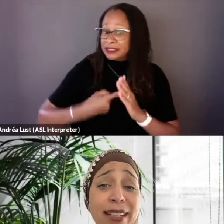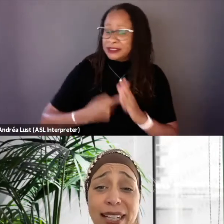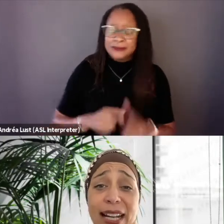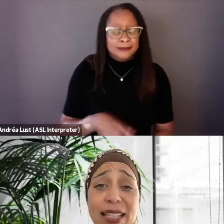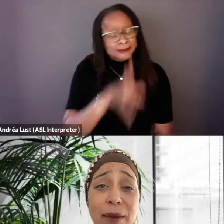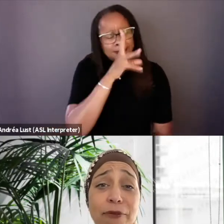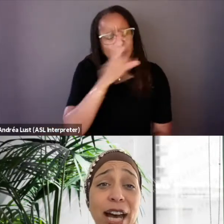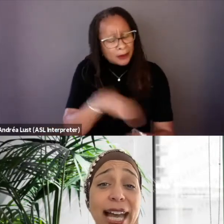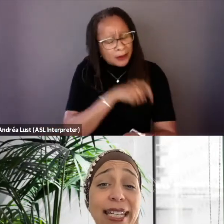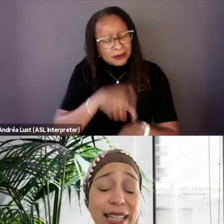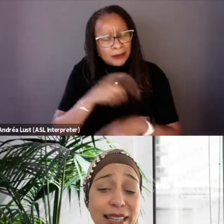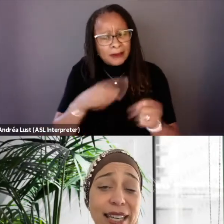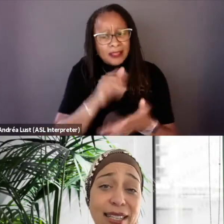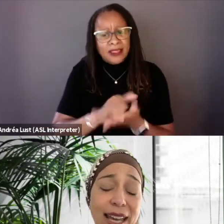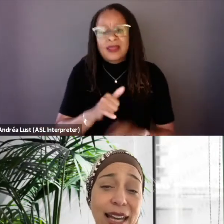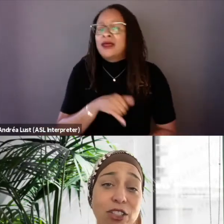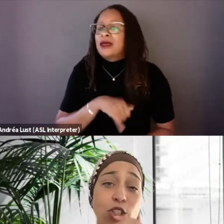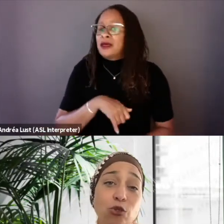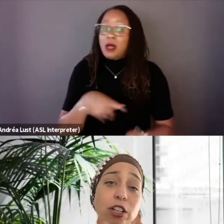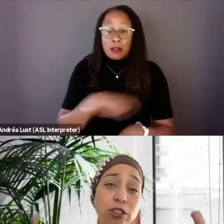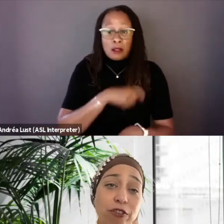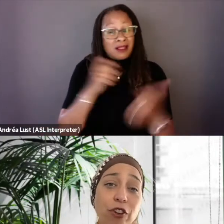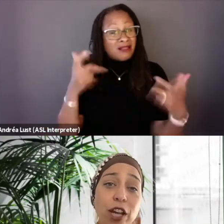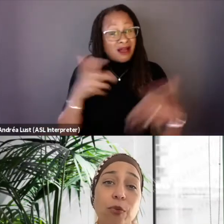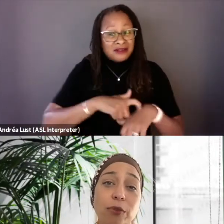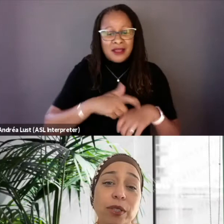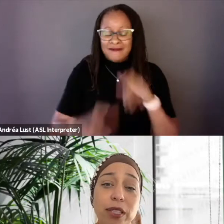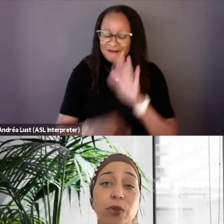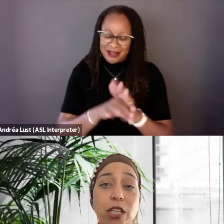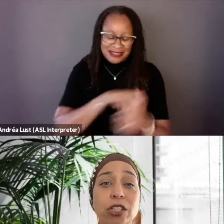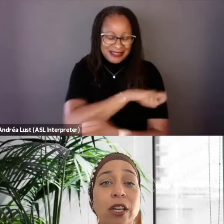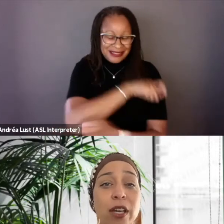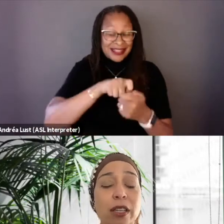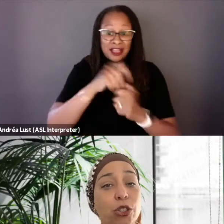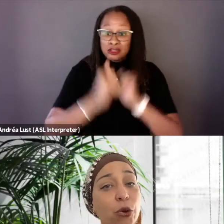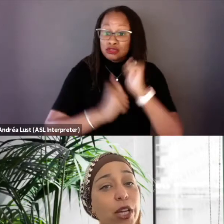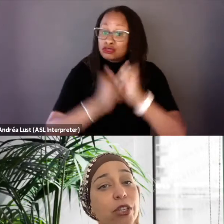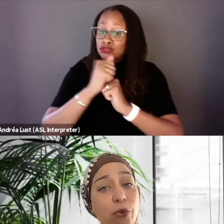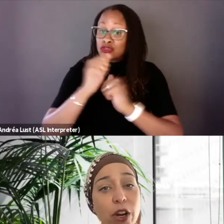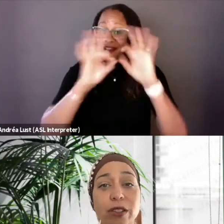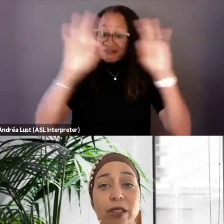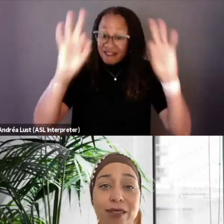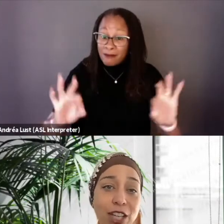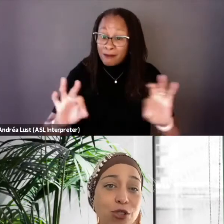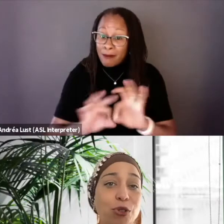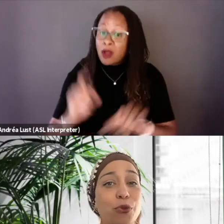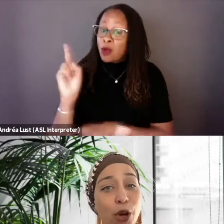and a lot of time finding the exact structure and framework within which the stories could work, the history could work